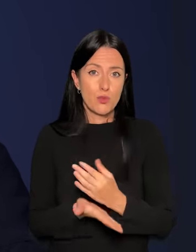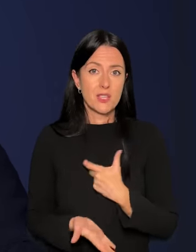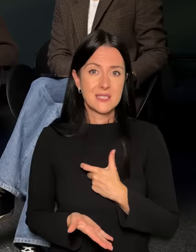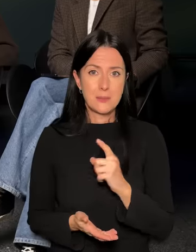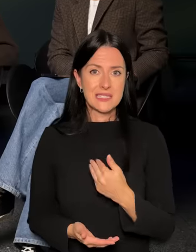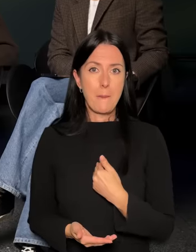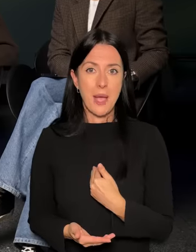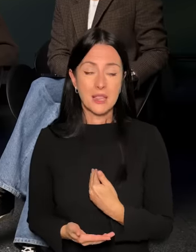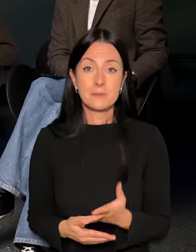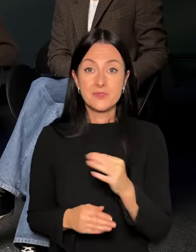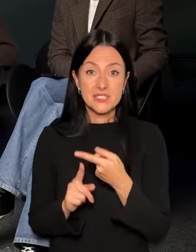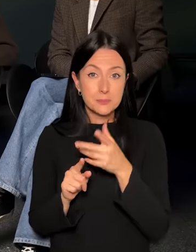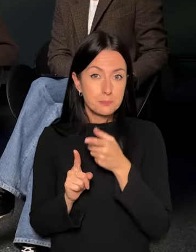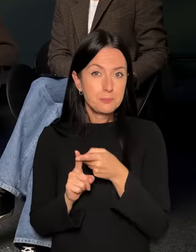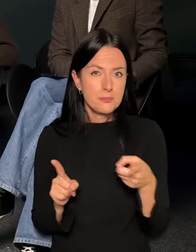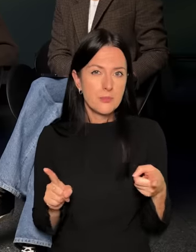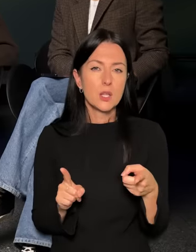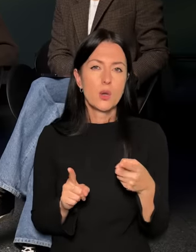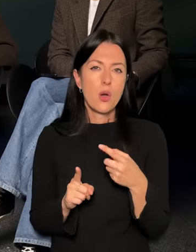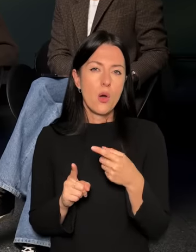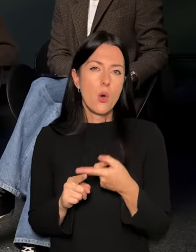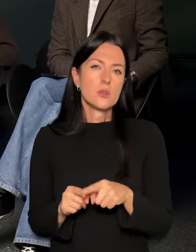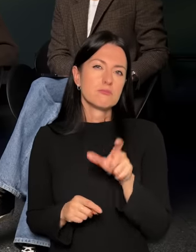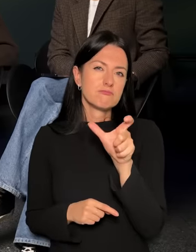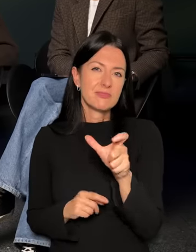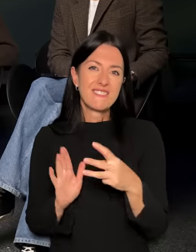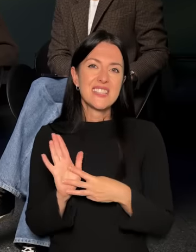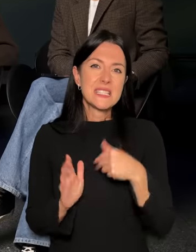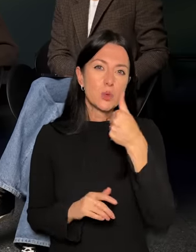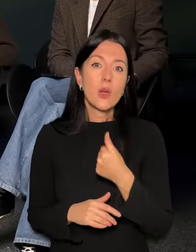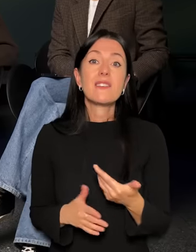So, during this whole period of these eight years, where I was,